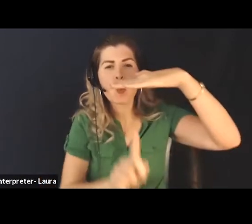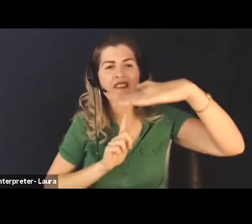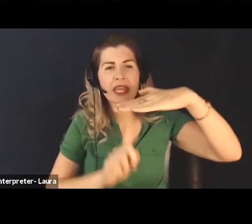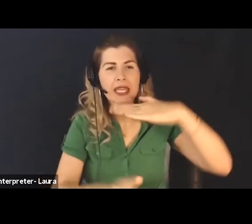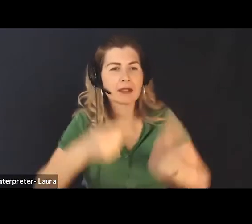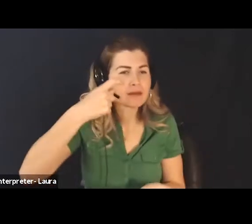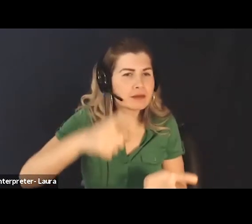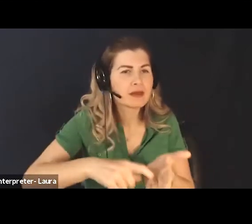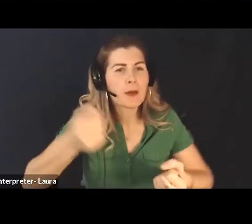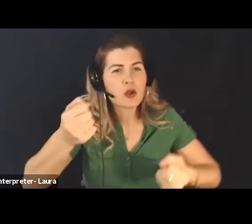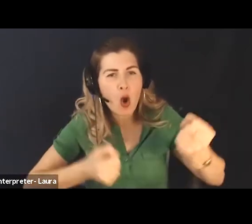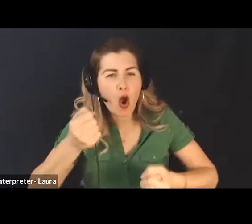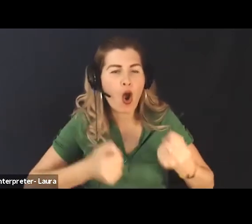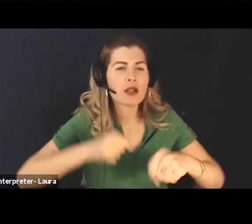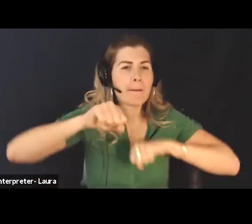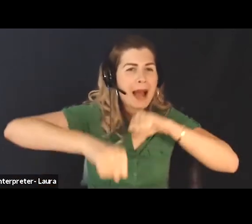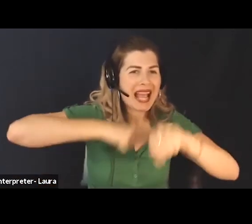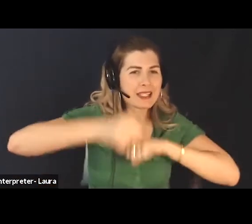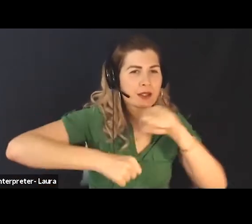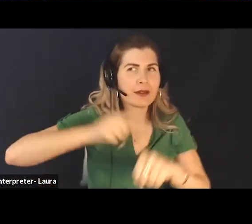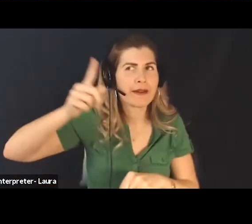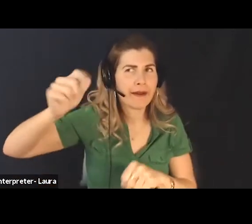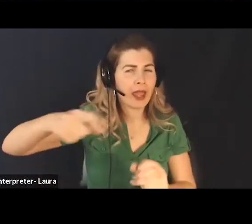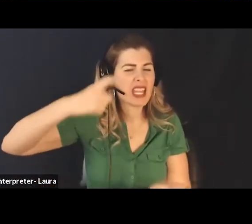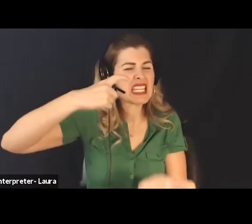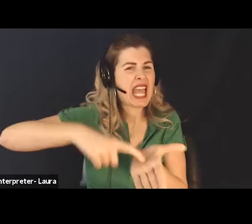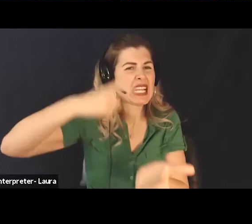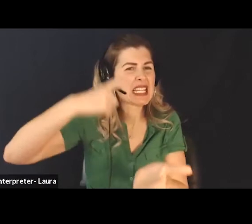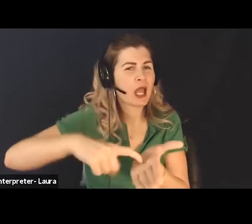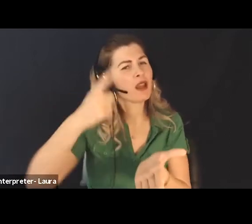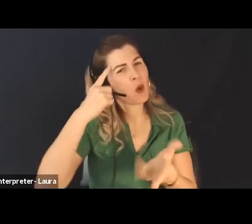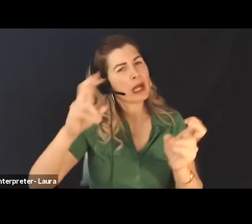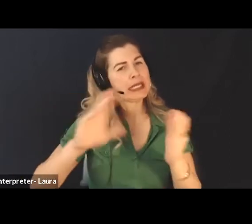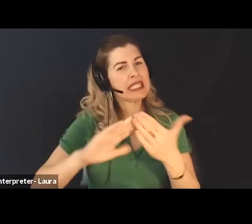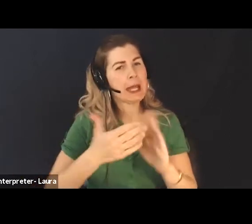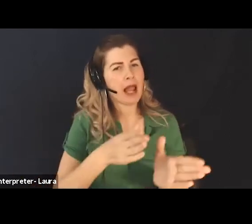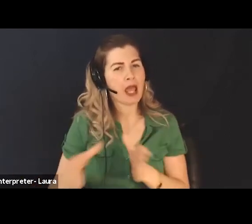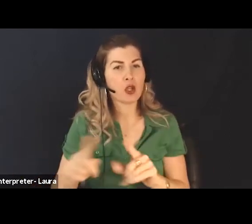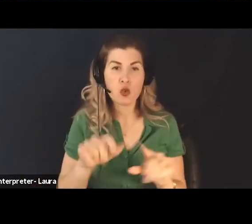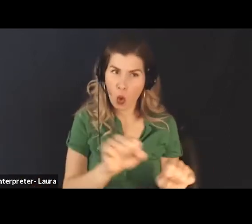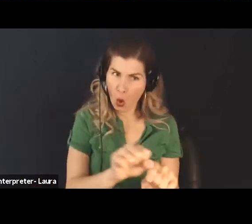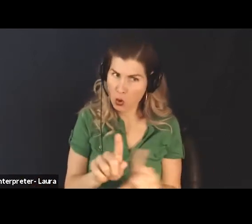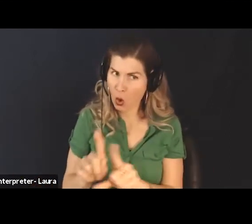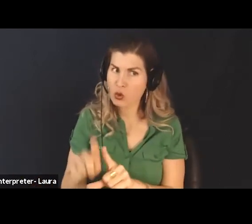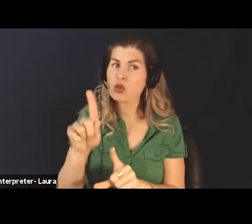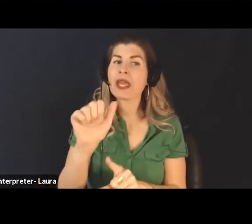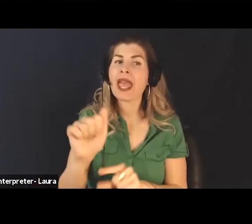bicep because for city planning purposes, but also you can install apps to extend the functionality of the street life.